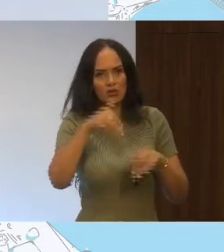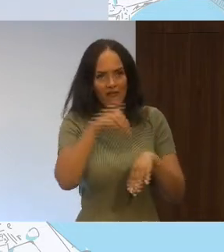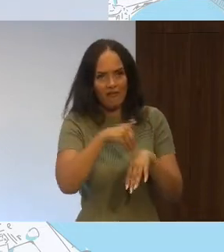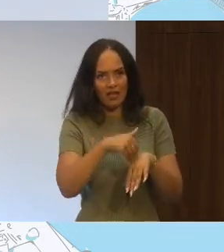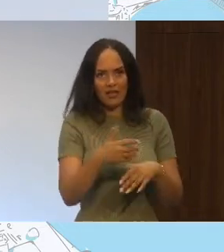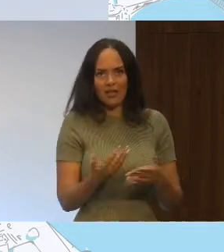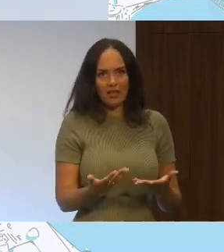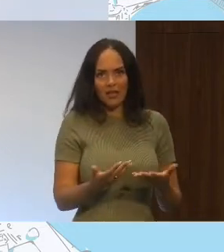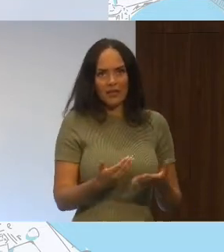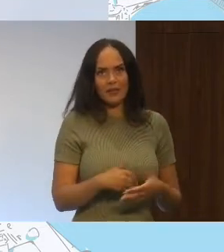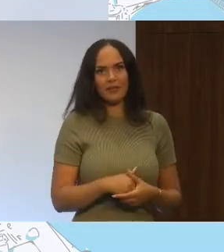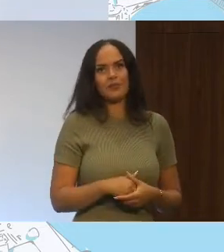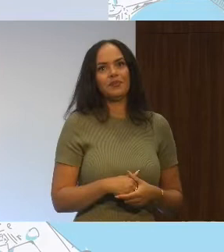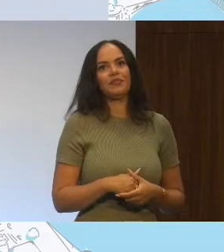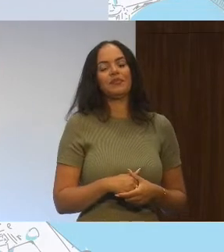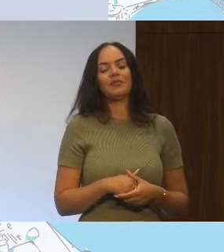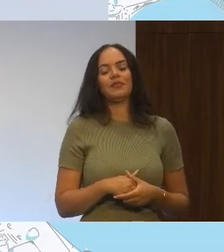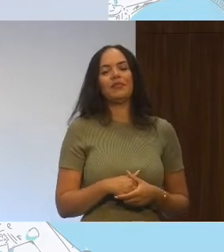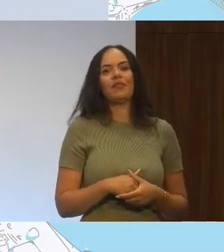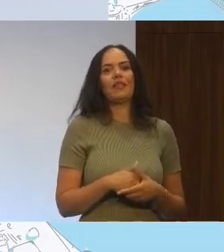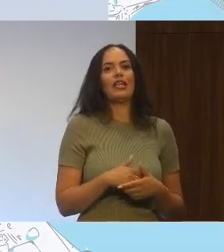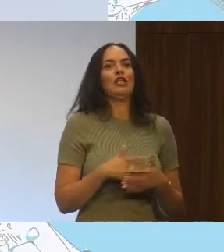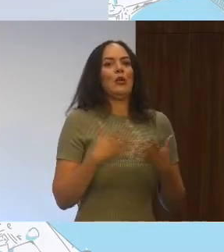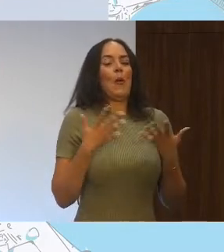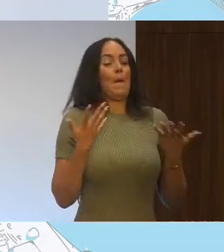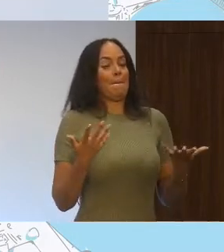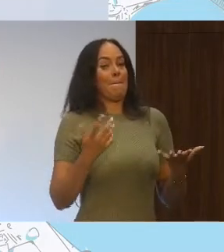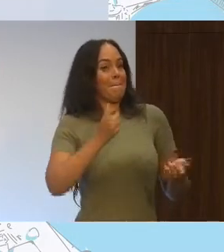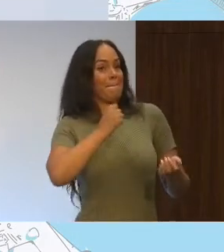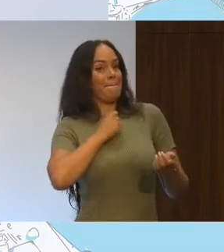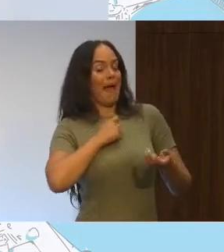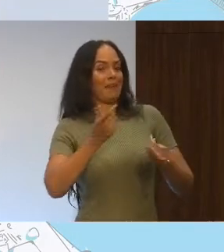a long story short, here is what I came up with what I call